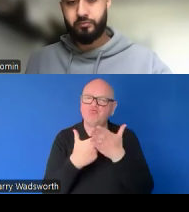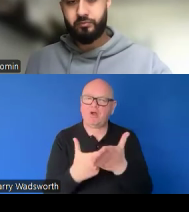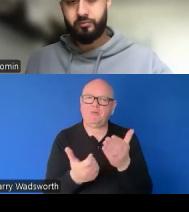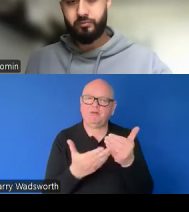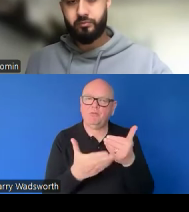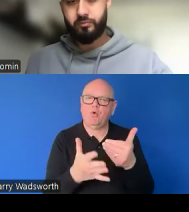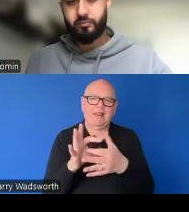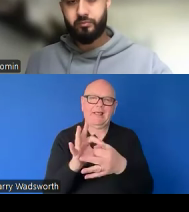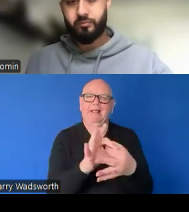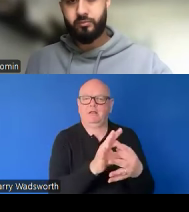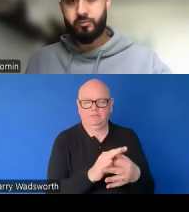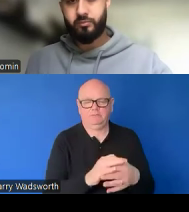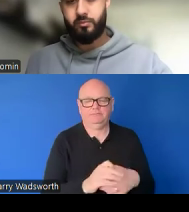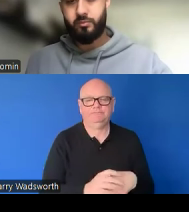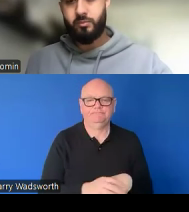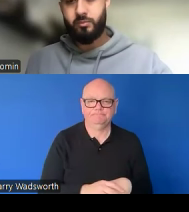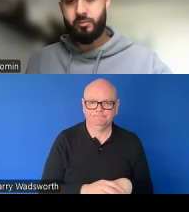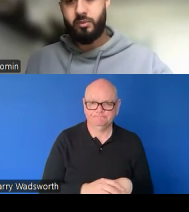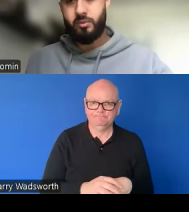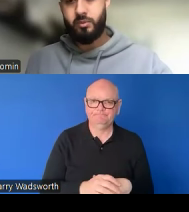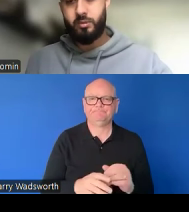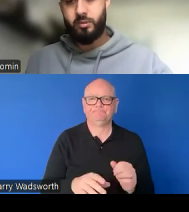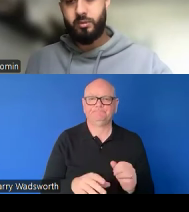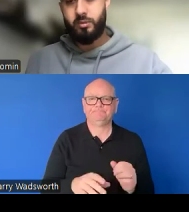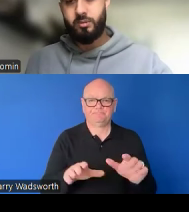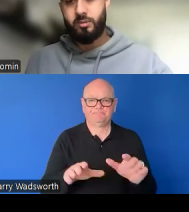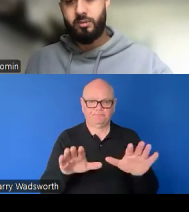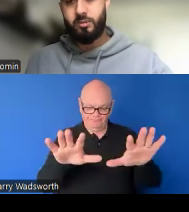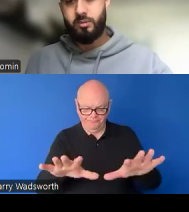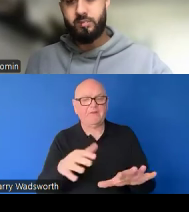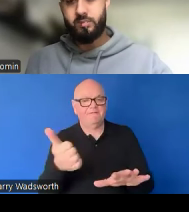We'll go through this, we'll click done and we'll click next.